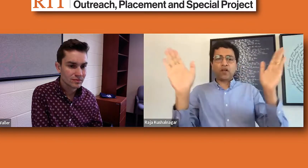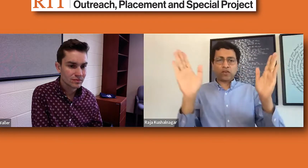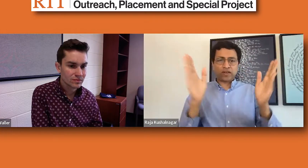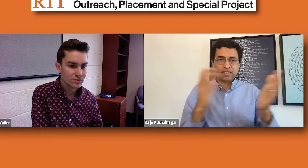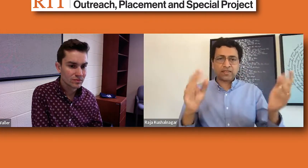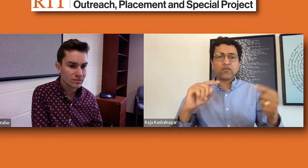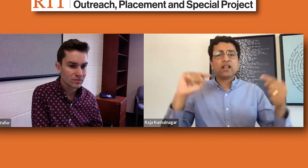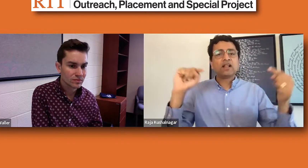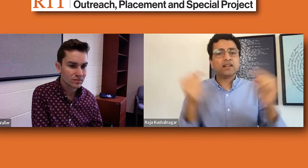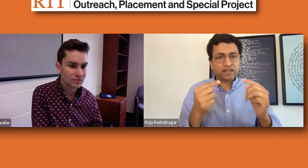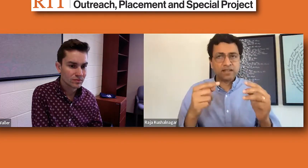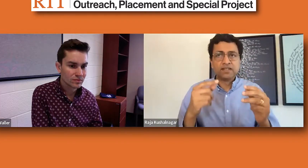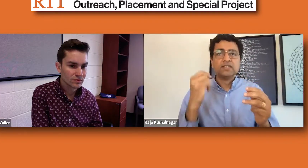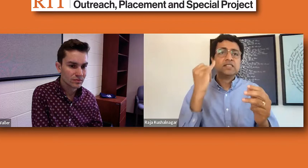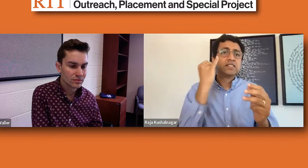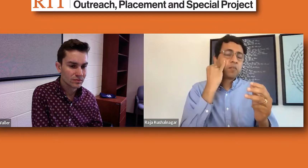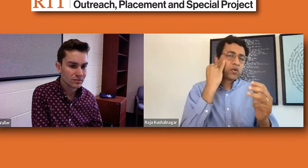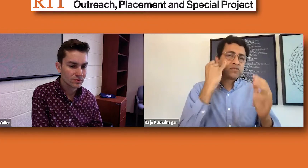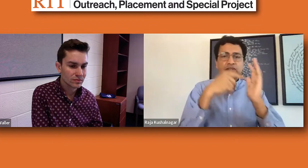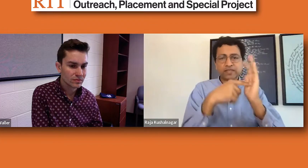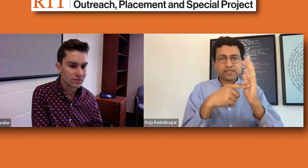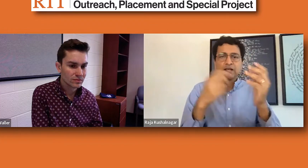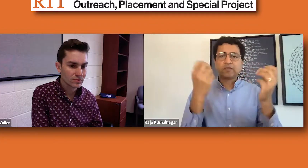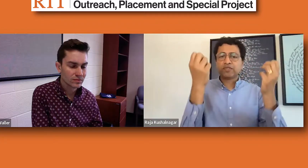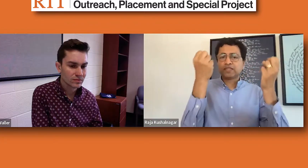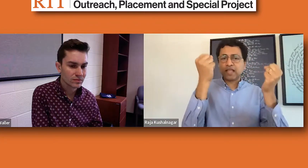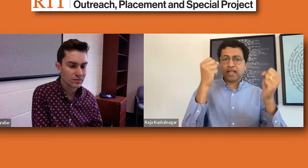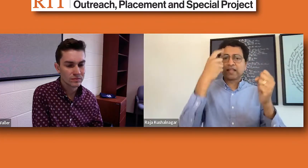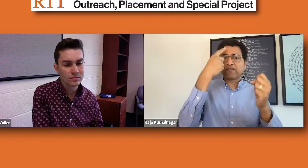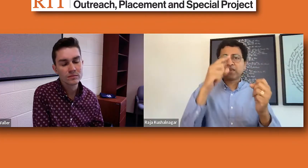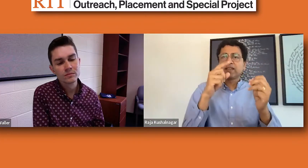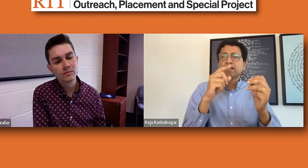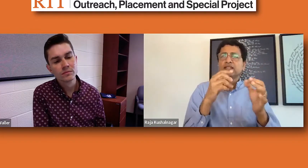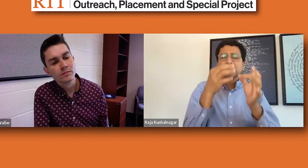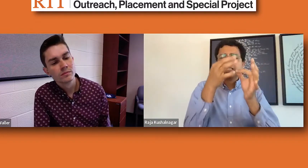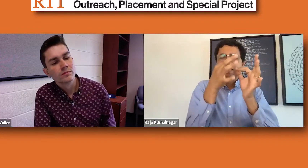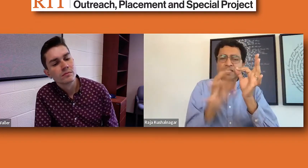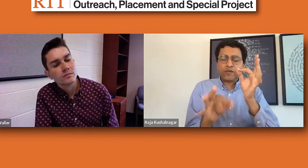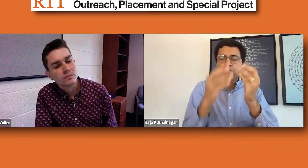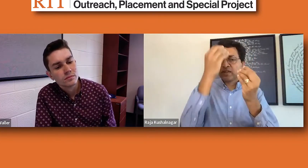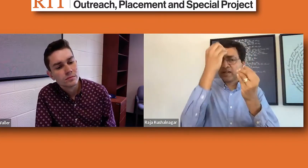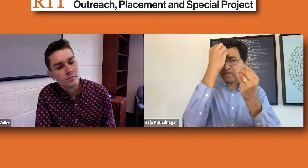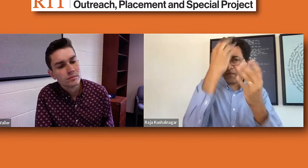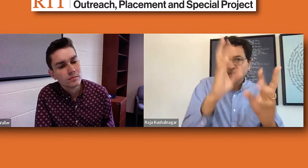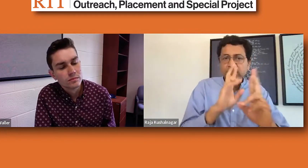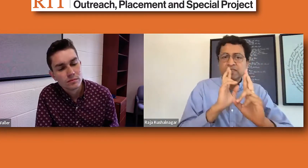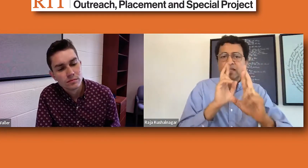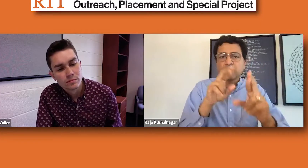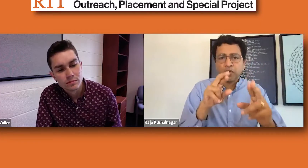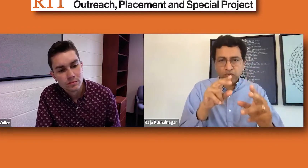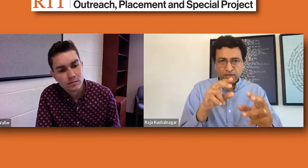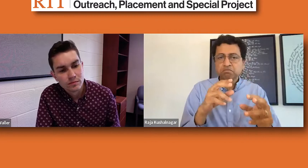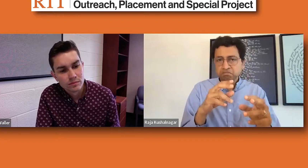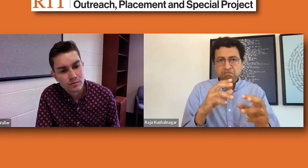Do we need to modify or tweak those at any point, you know, signs for simple